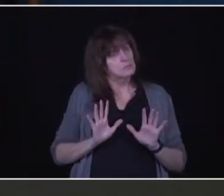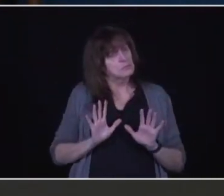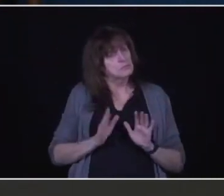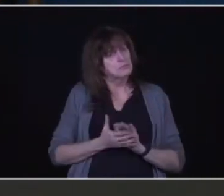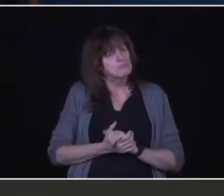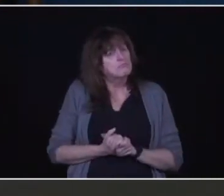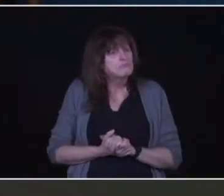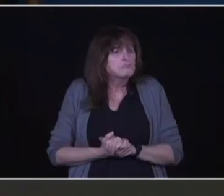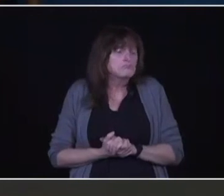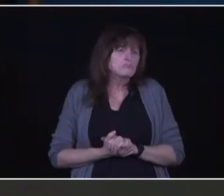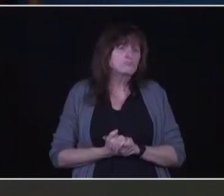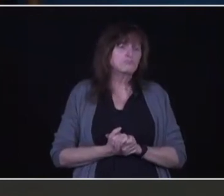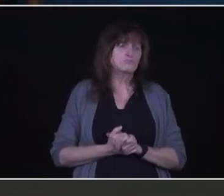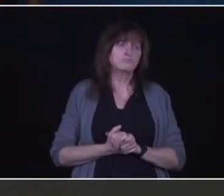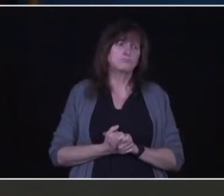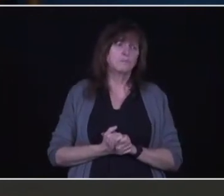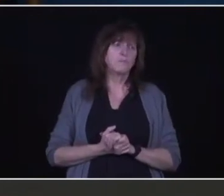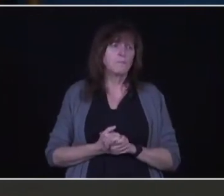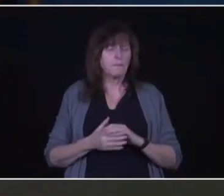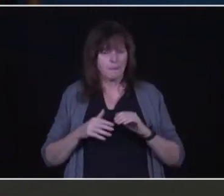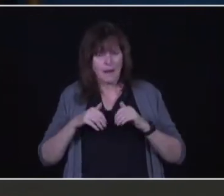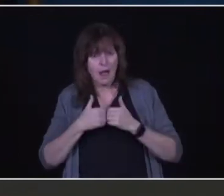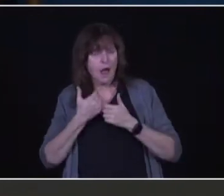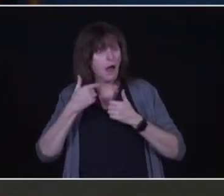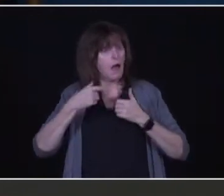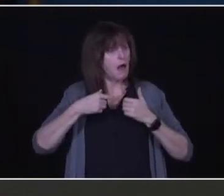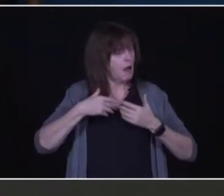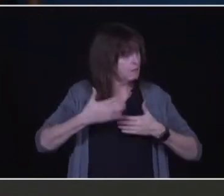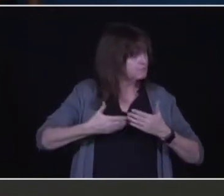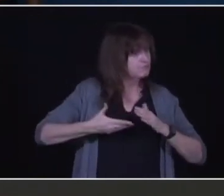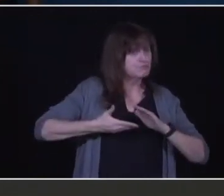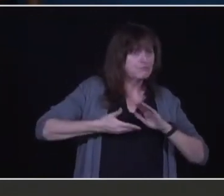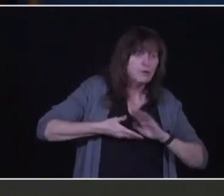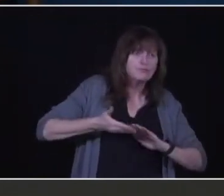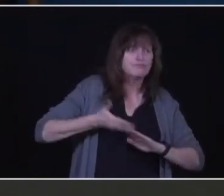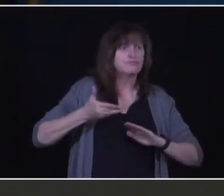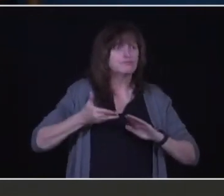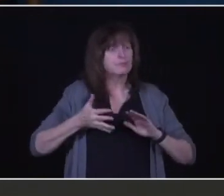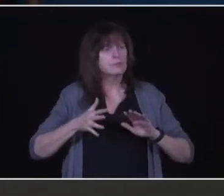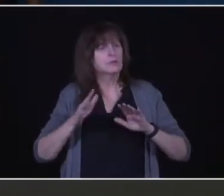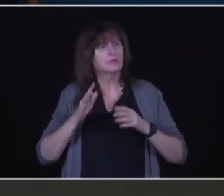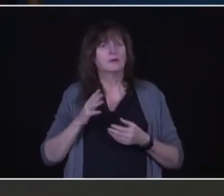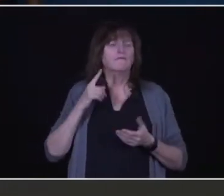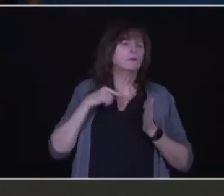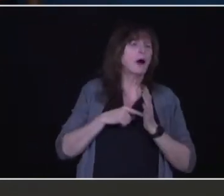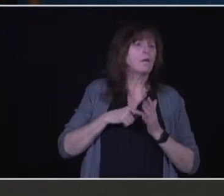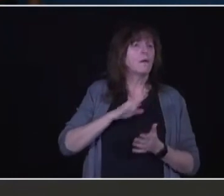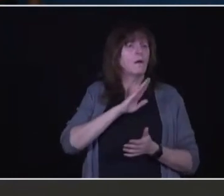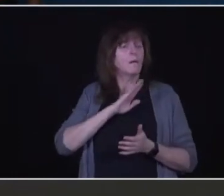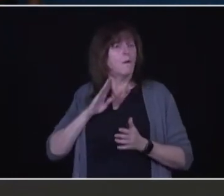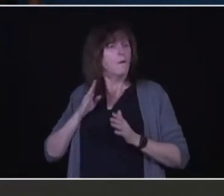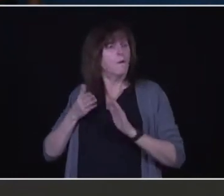there is best governance on any board is 7-9 people. I'm not just throwing out numbers. I'm saying we need consistency.